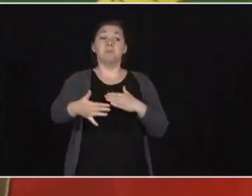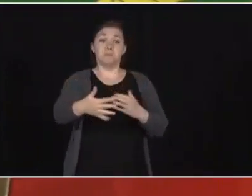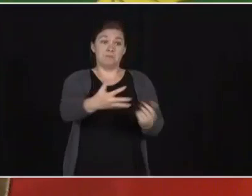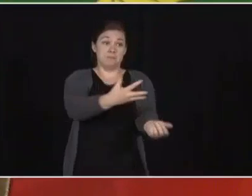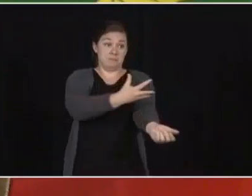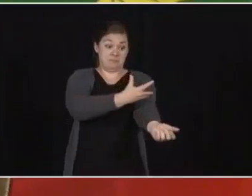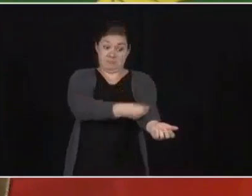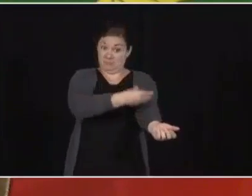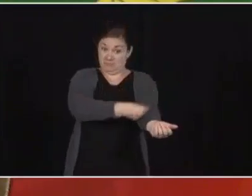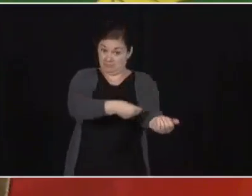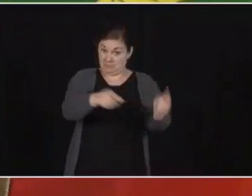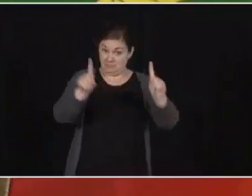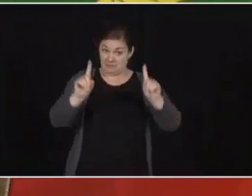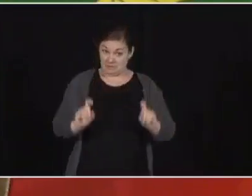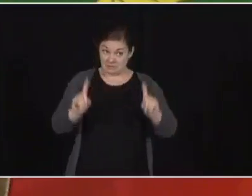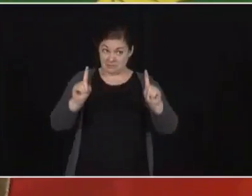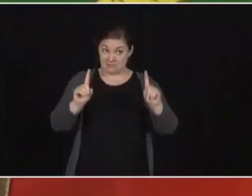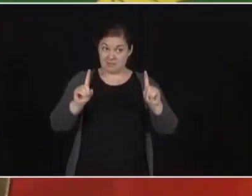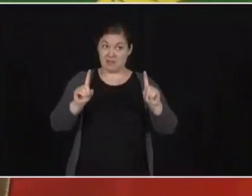more available and there's work underway